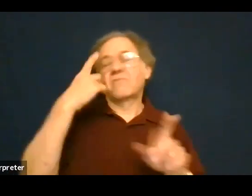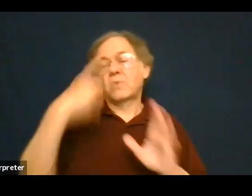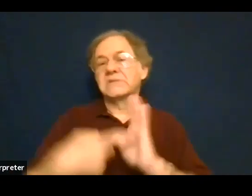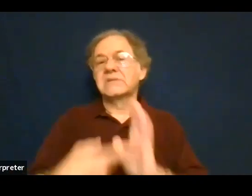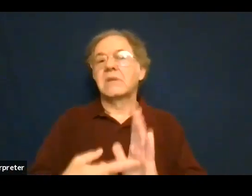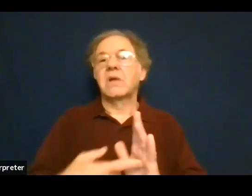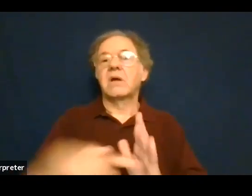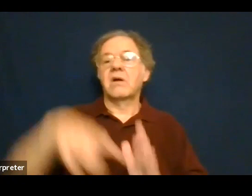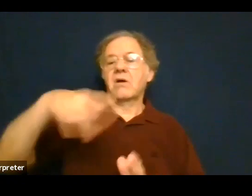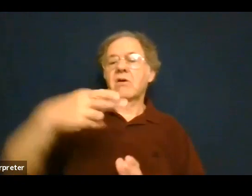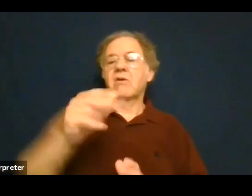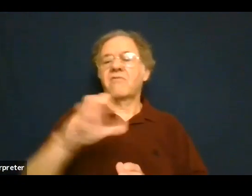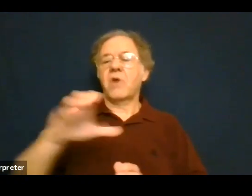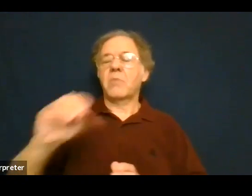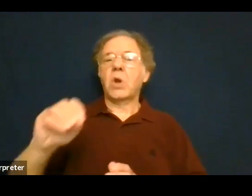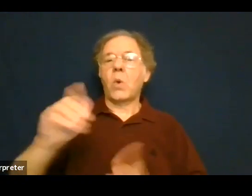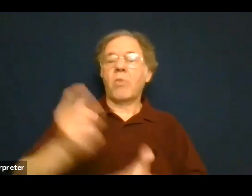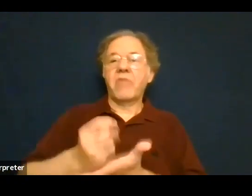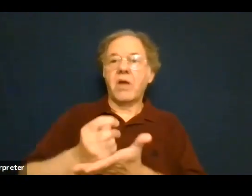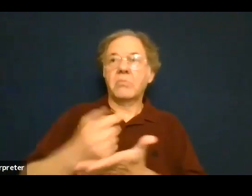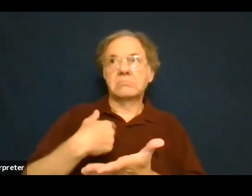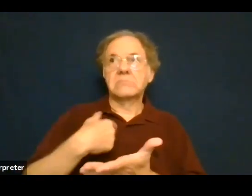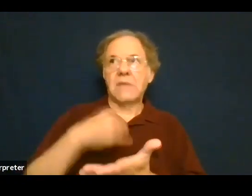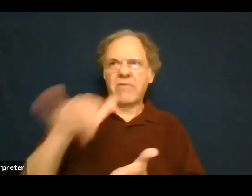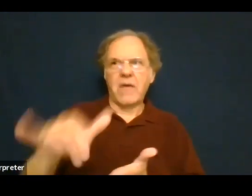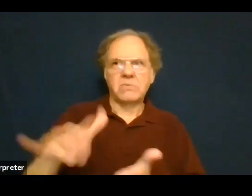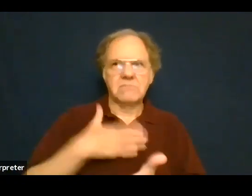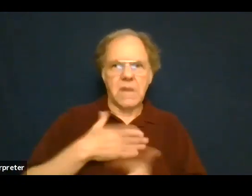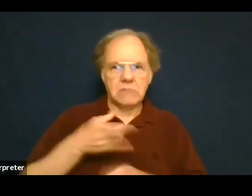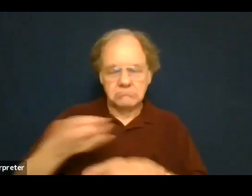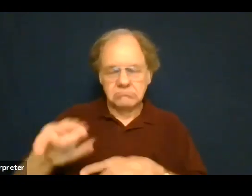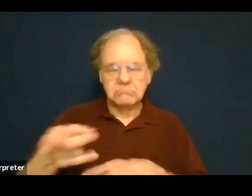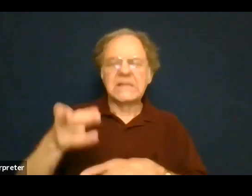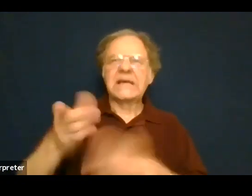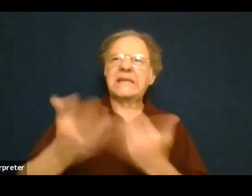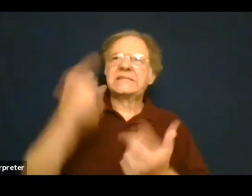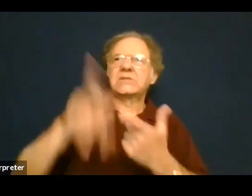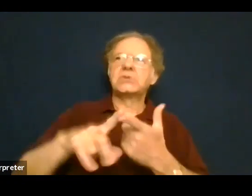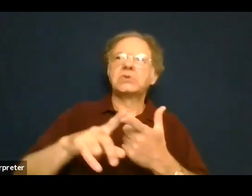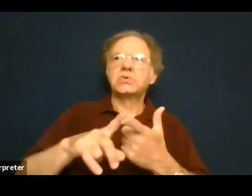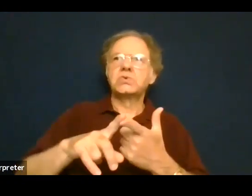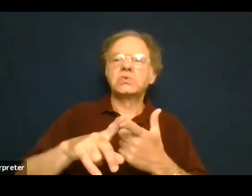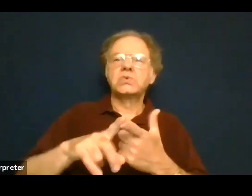which was what I was doing, it's easy to go through a lot of drugs with an animal